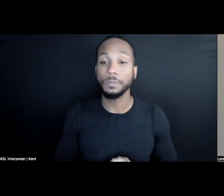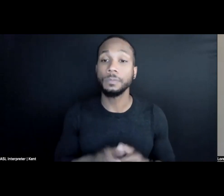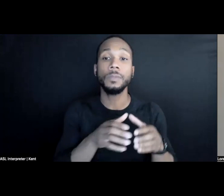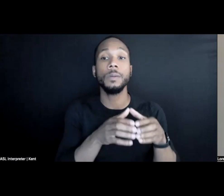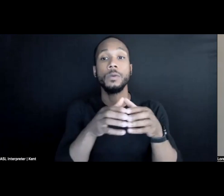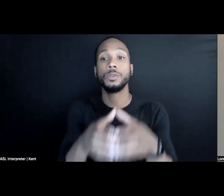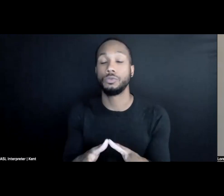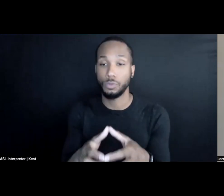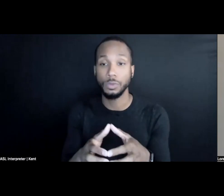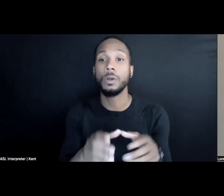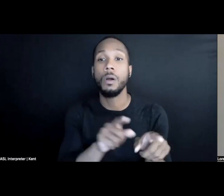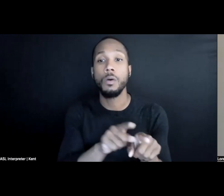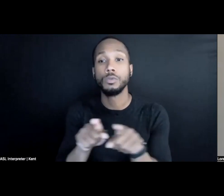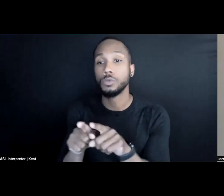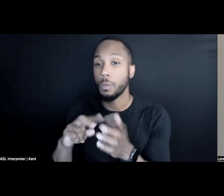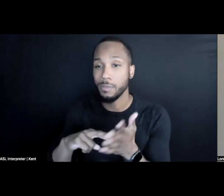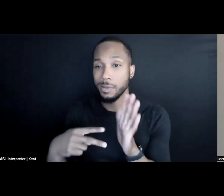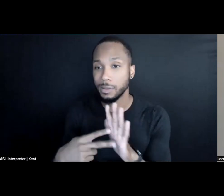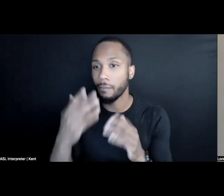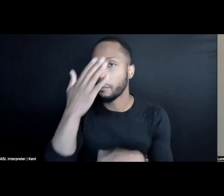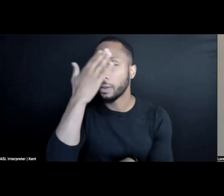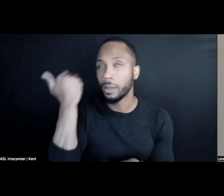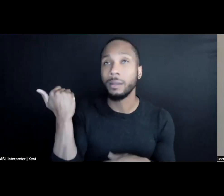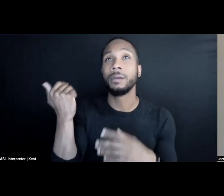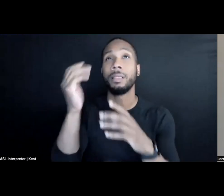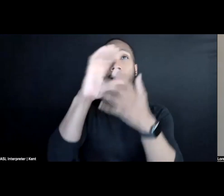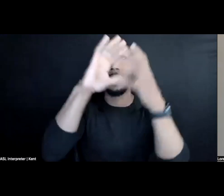Migration also means forgetting the clouds that would glow red